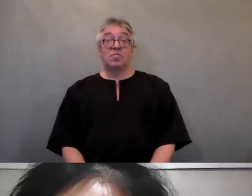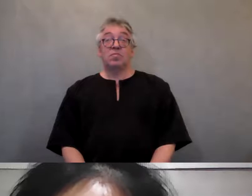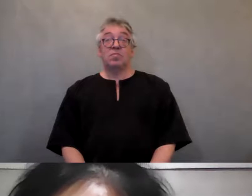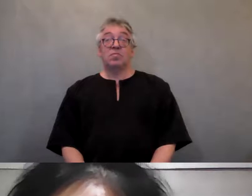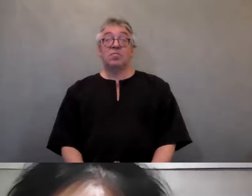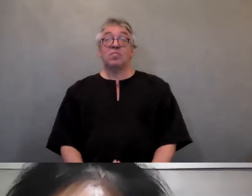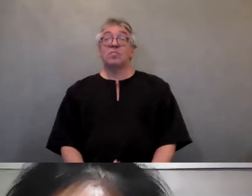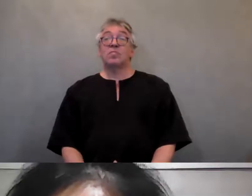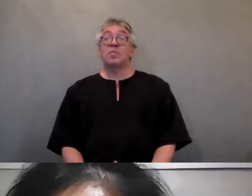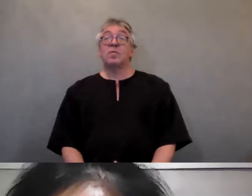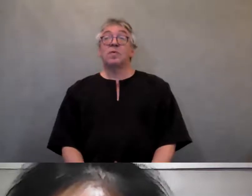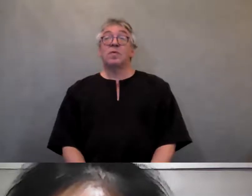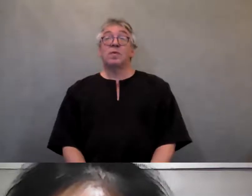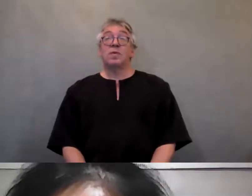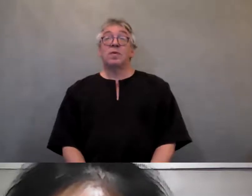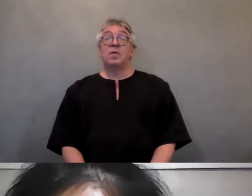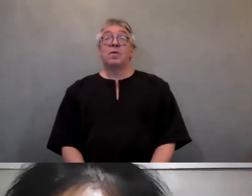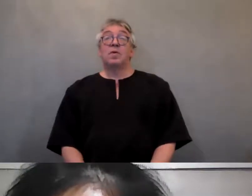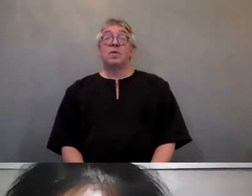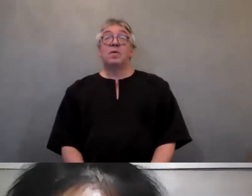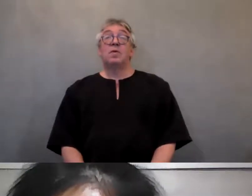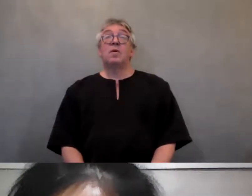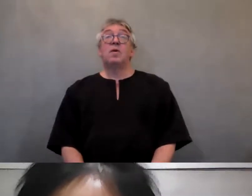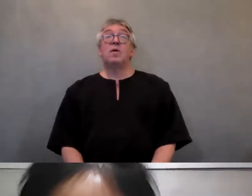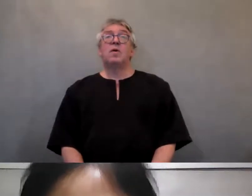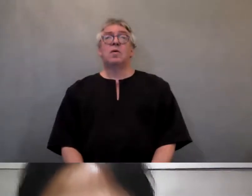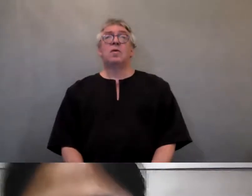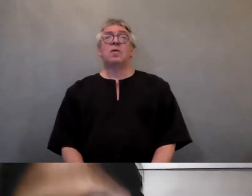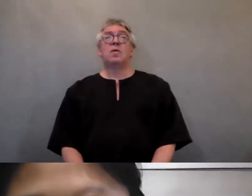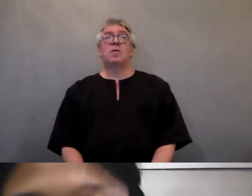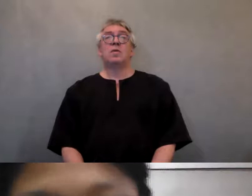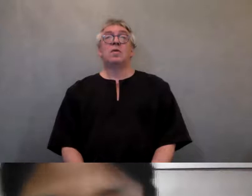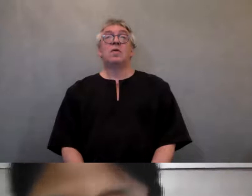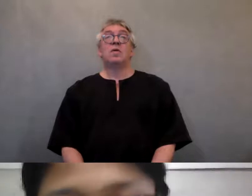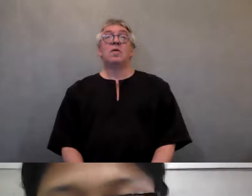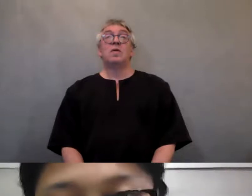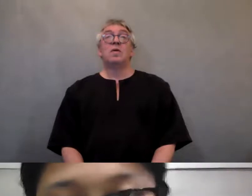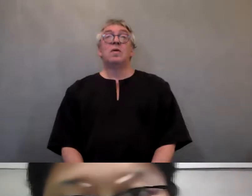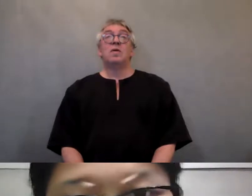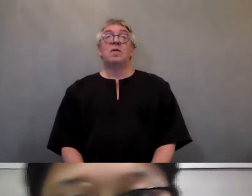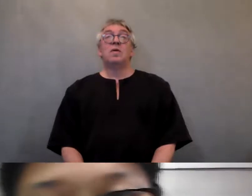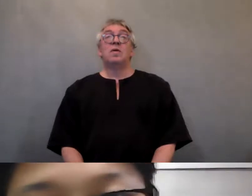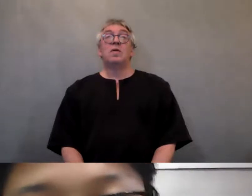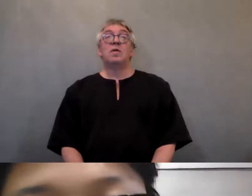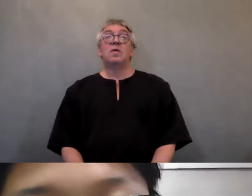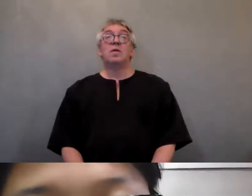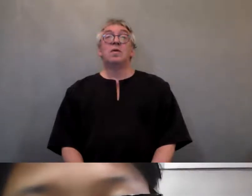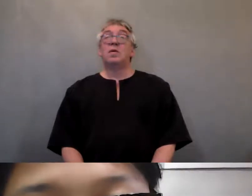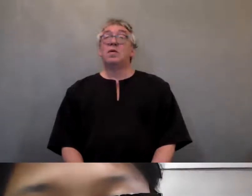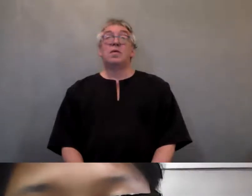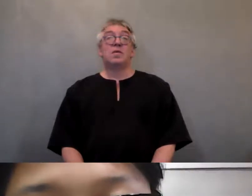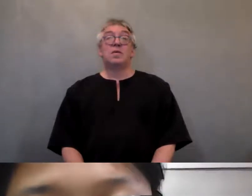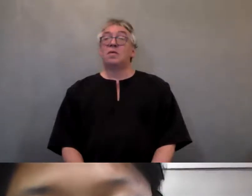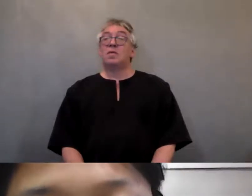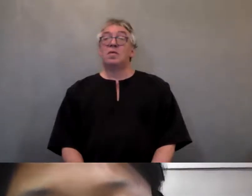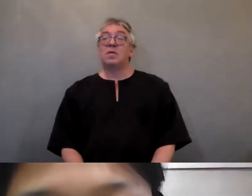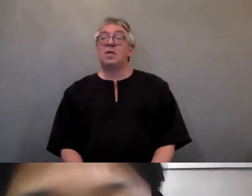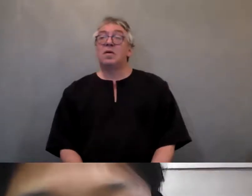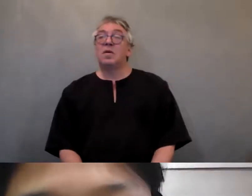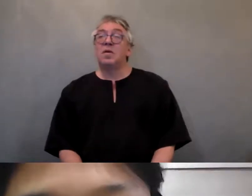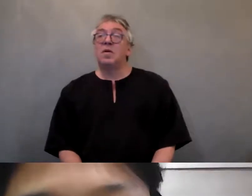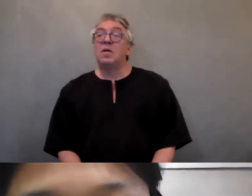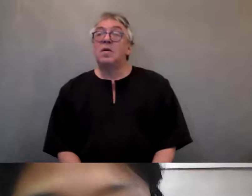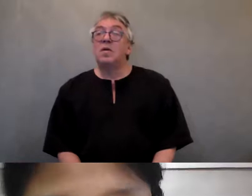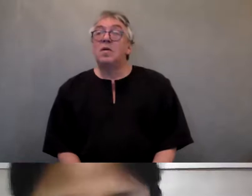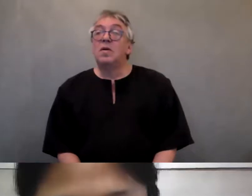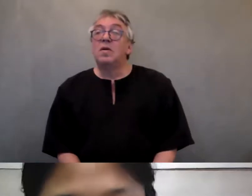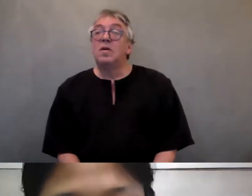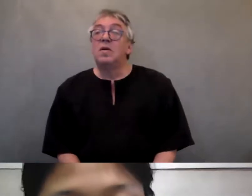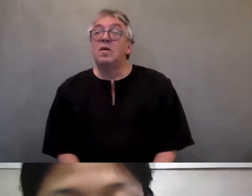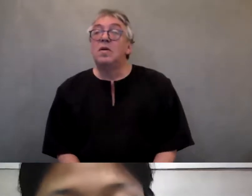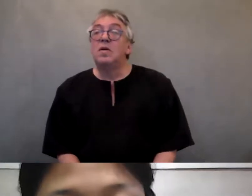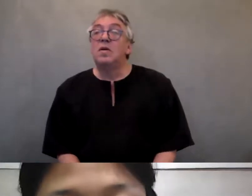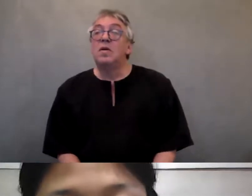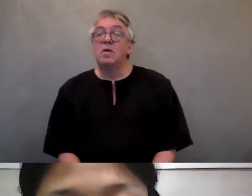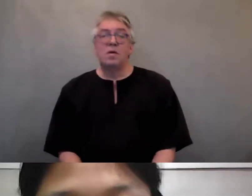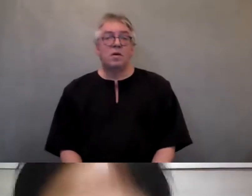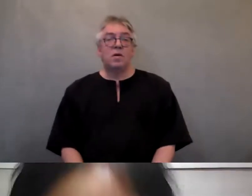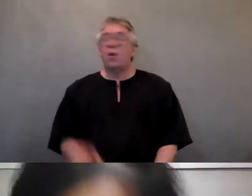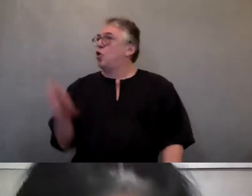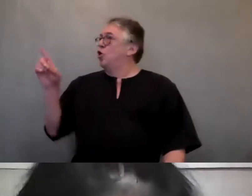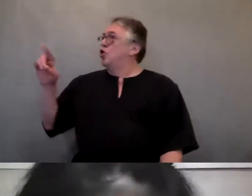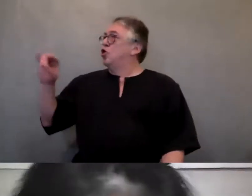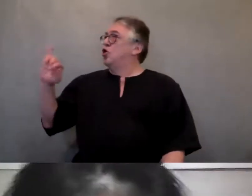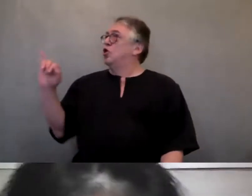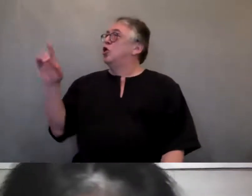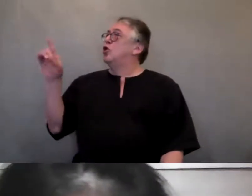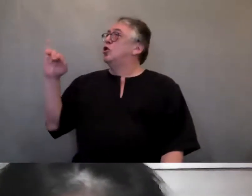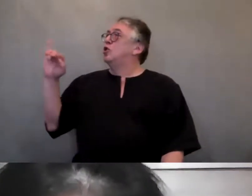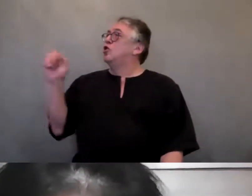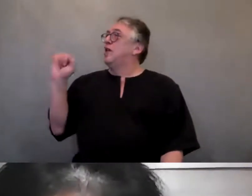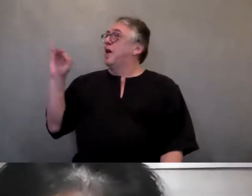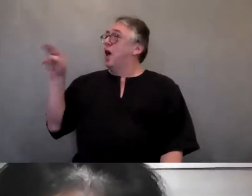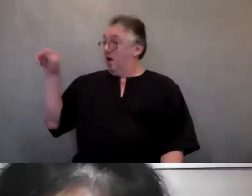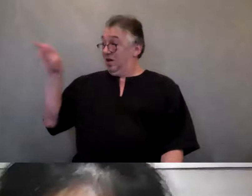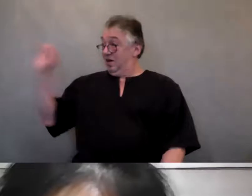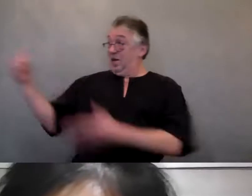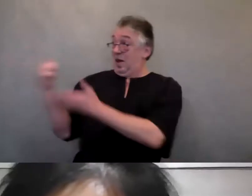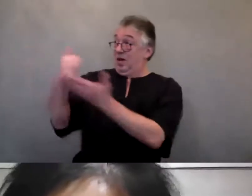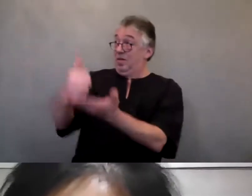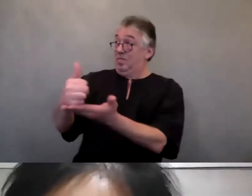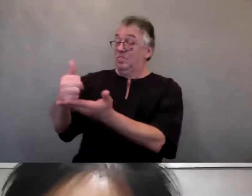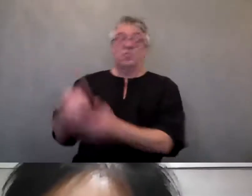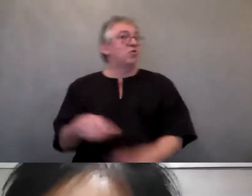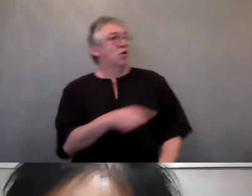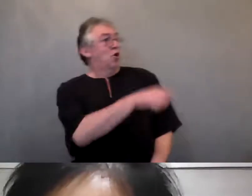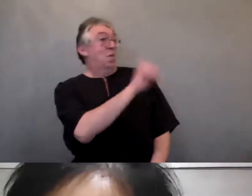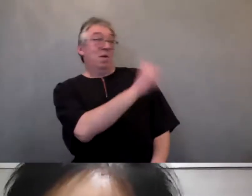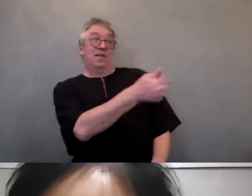We still don't hear you.